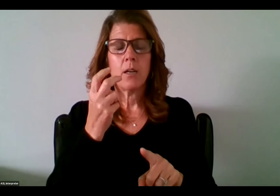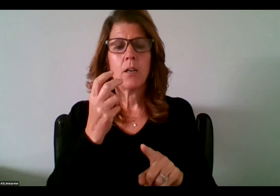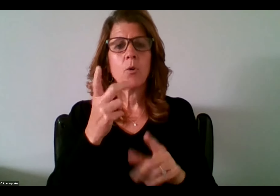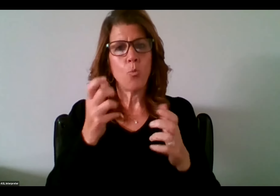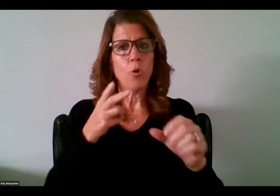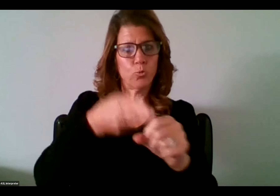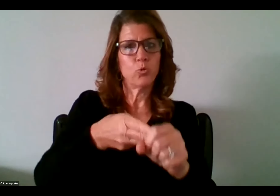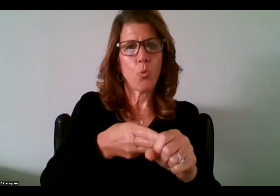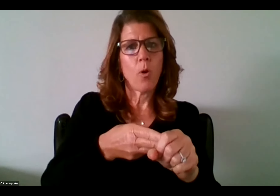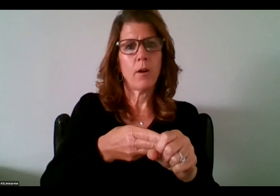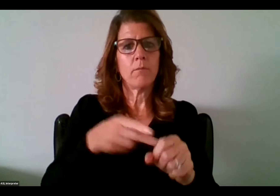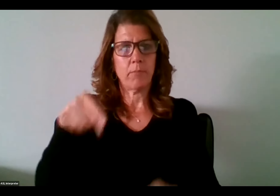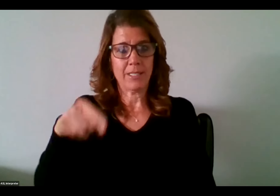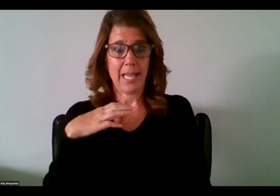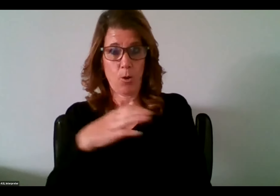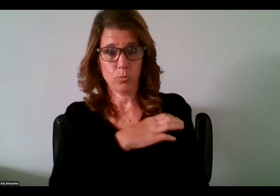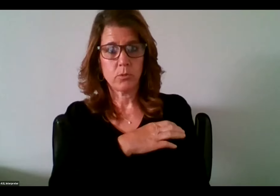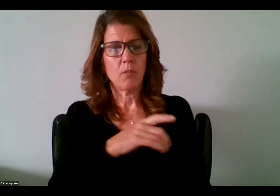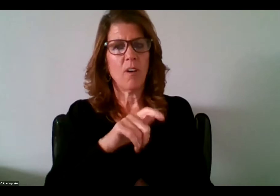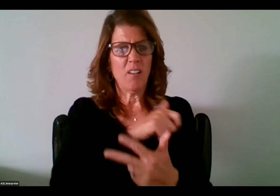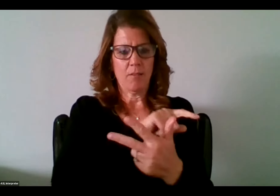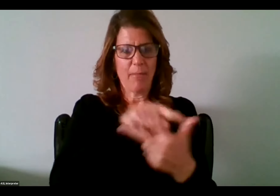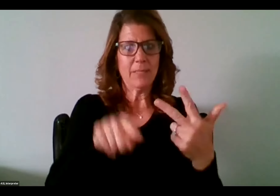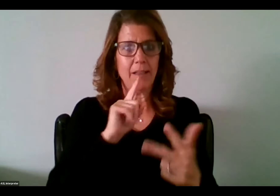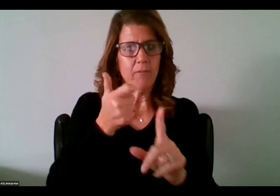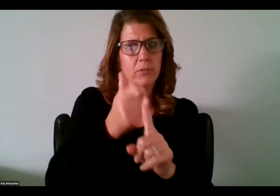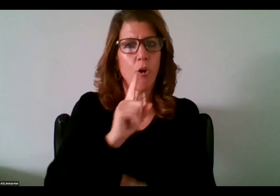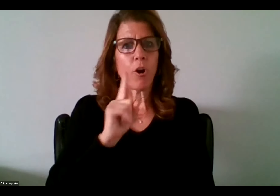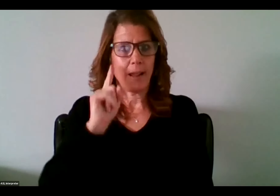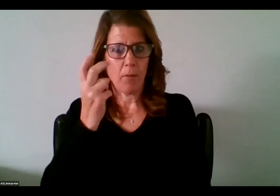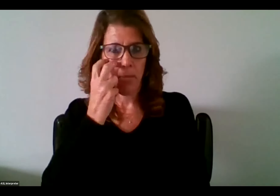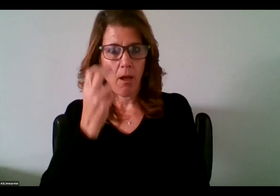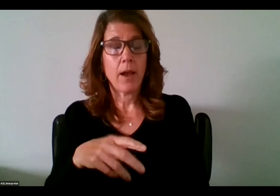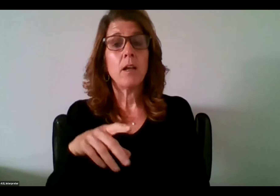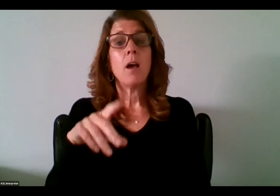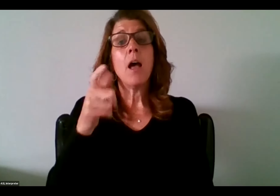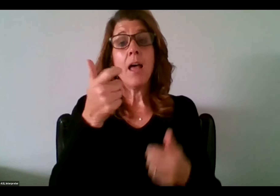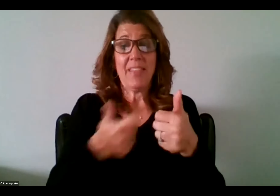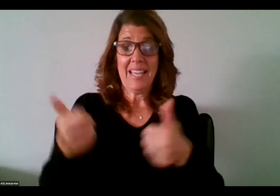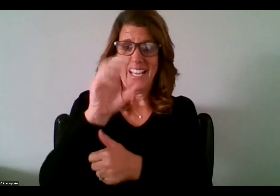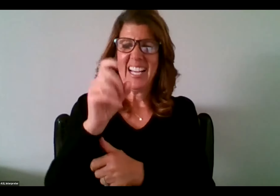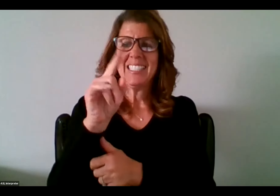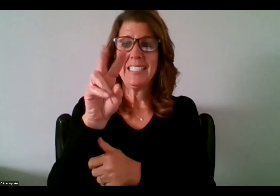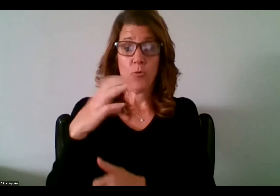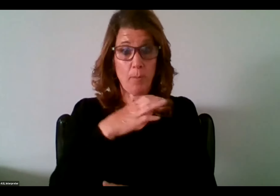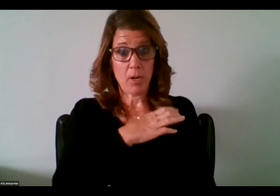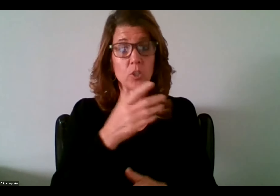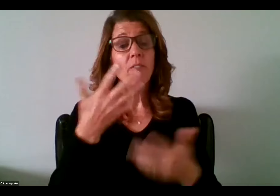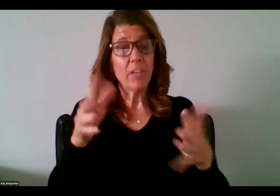the council. The executive committee has reviewed each applicants and feel they are all three